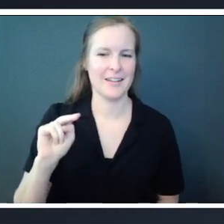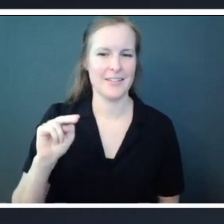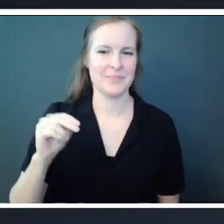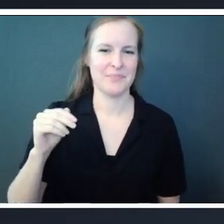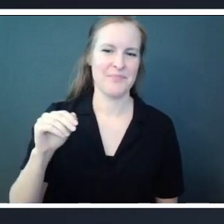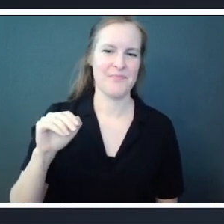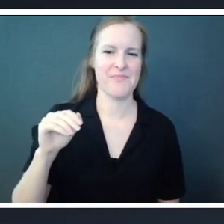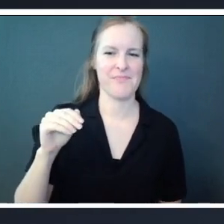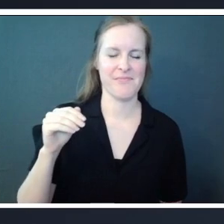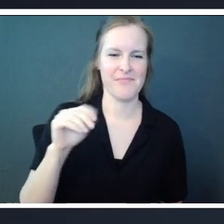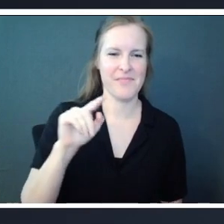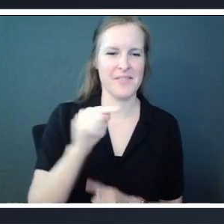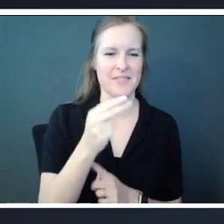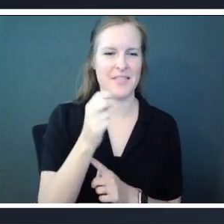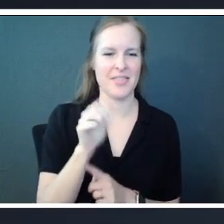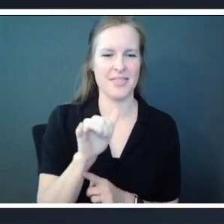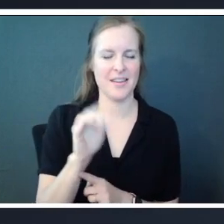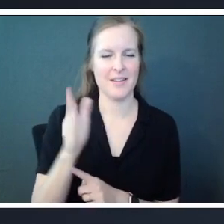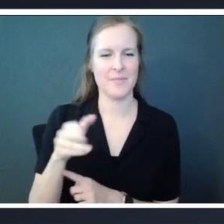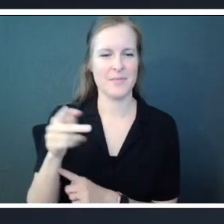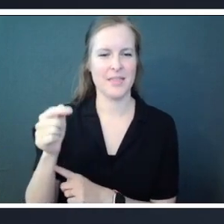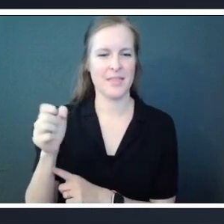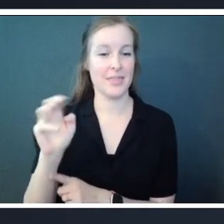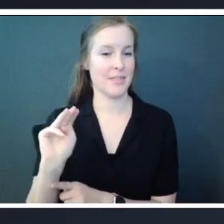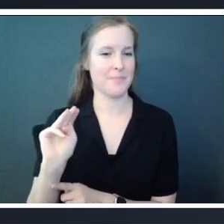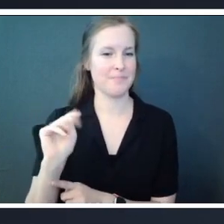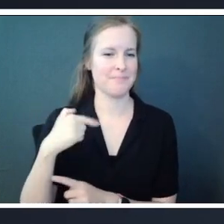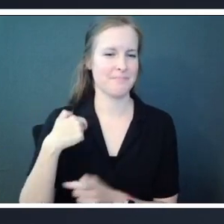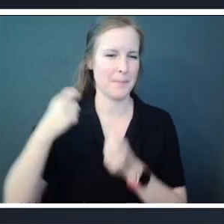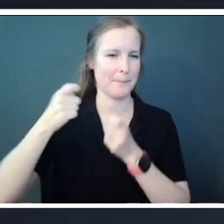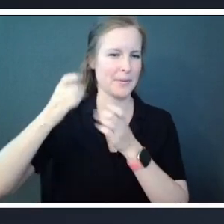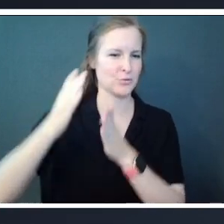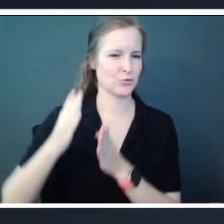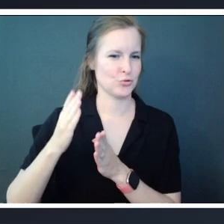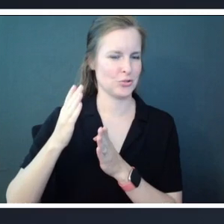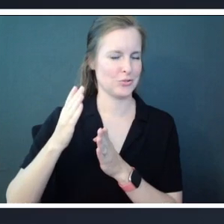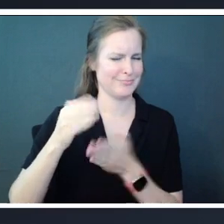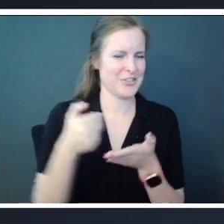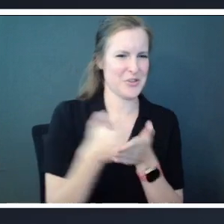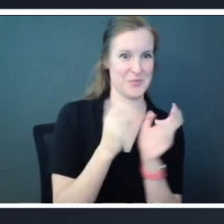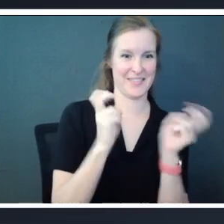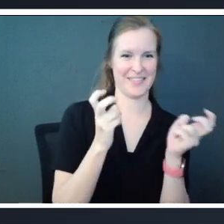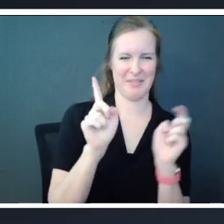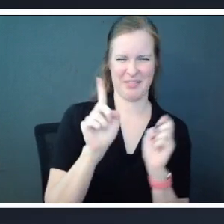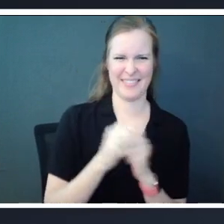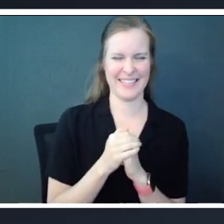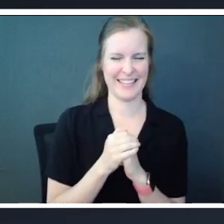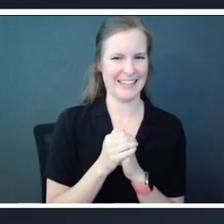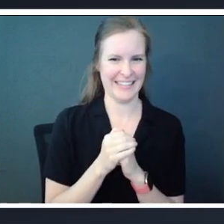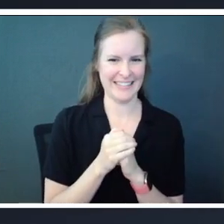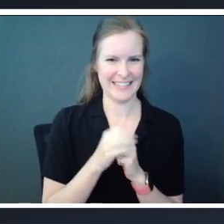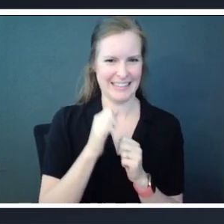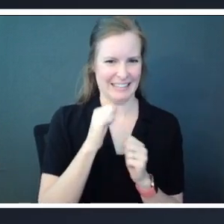and I am the manager of -- it's a new title and it's not the one I put in the slides -- School